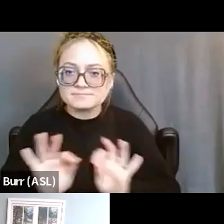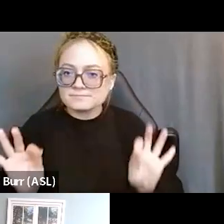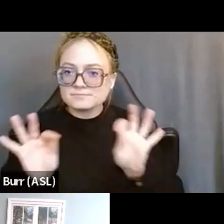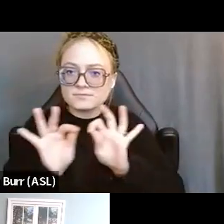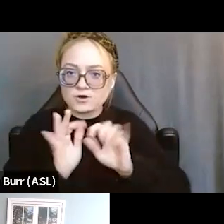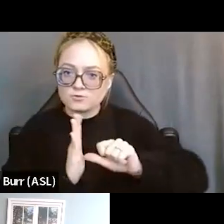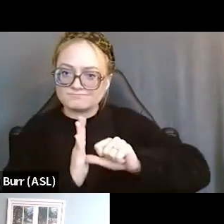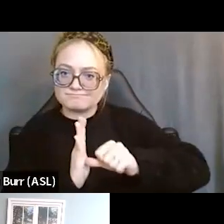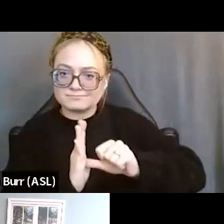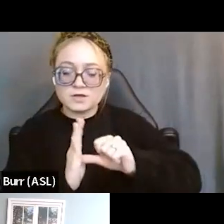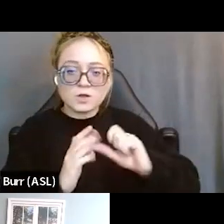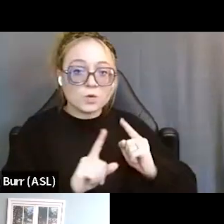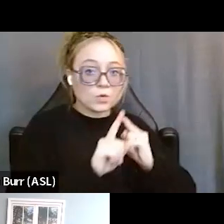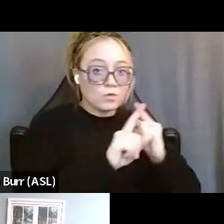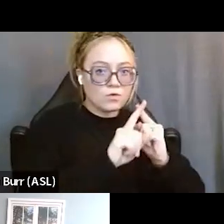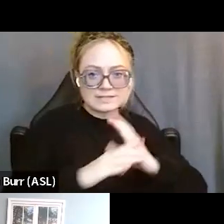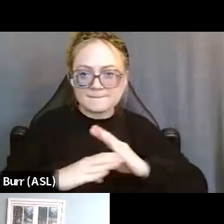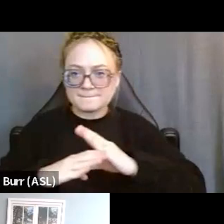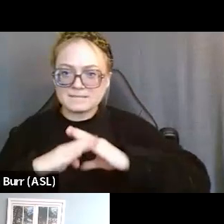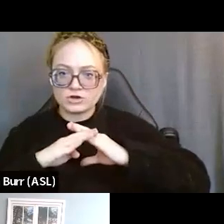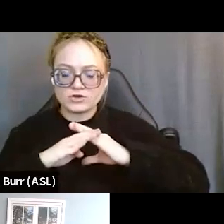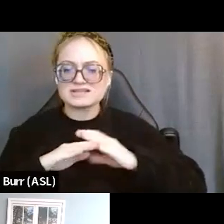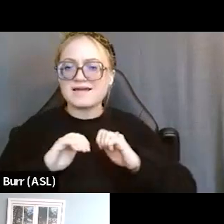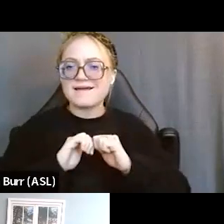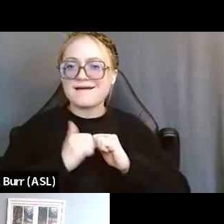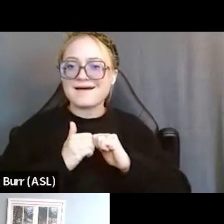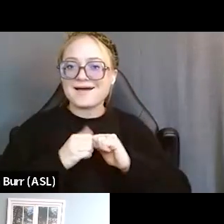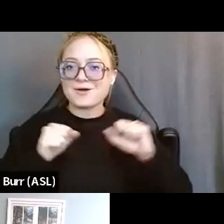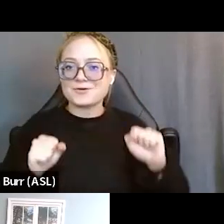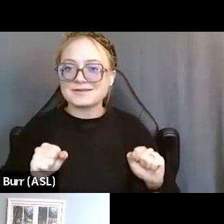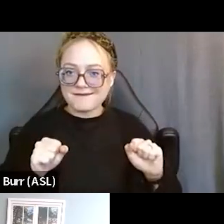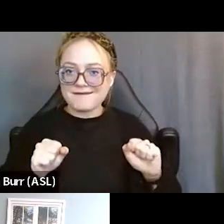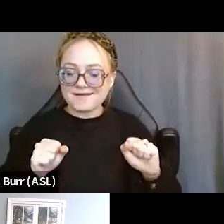and like how can you connect that medication or that treatment option to those goals.